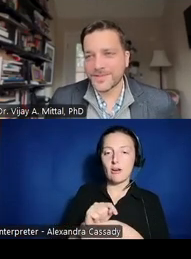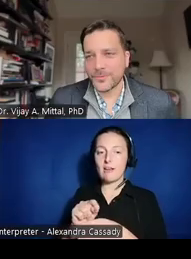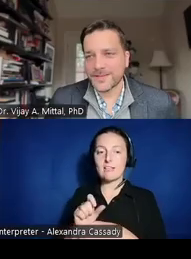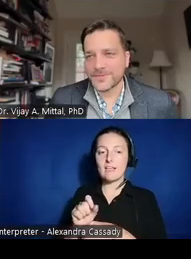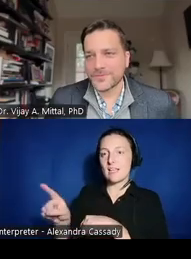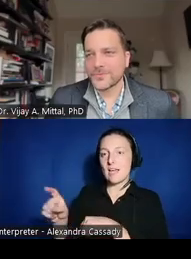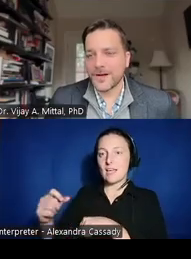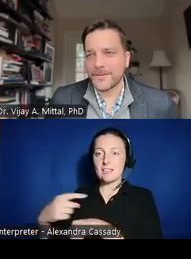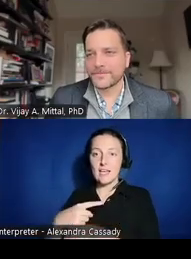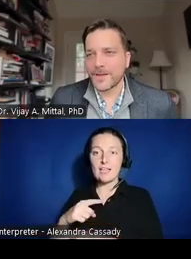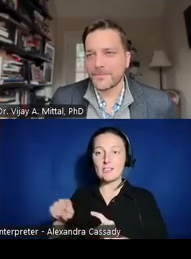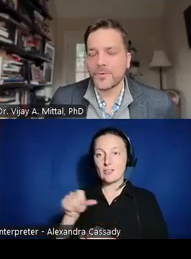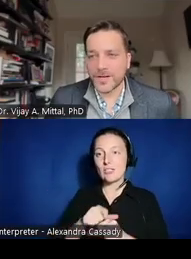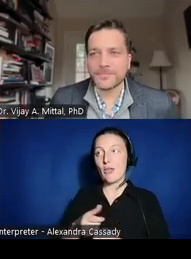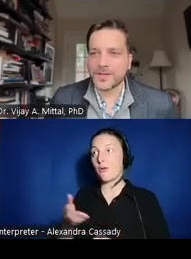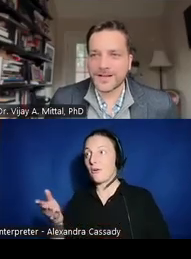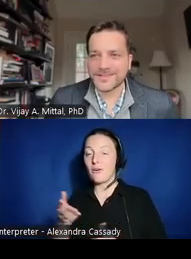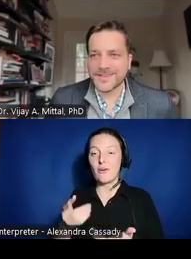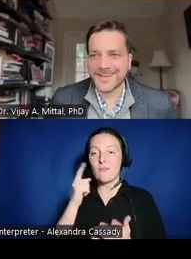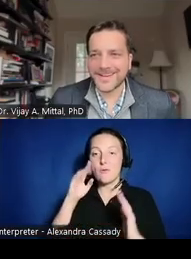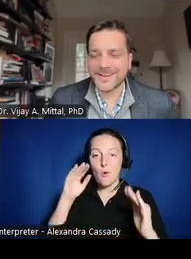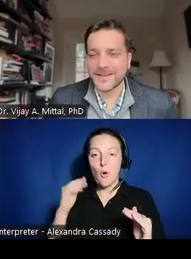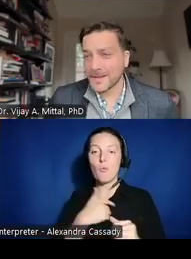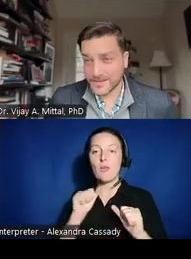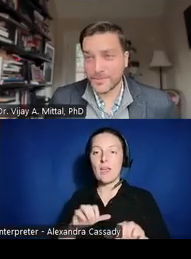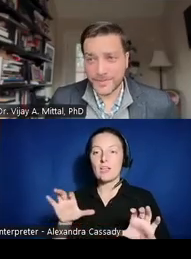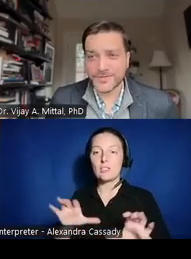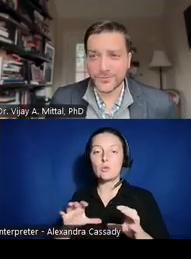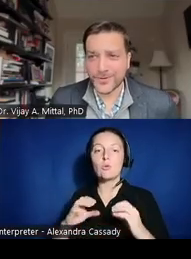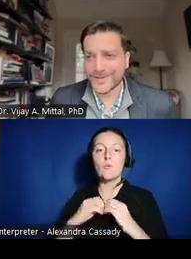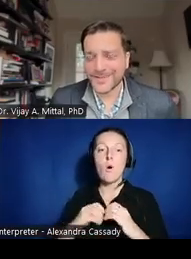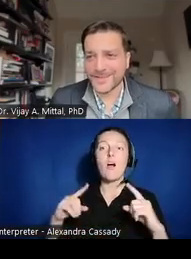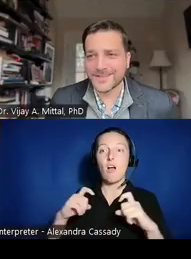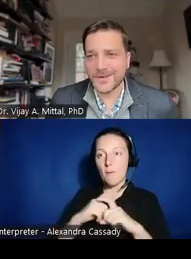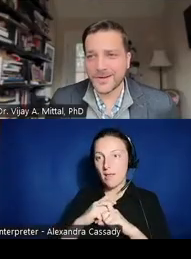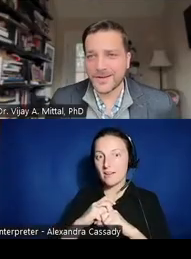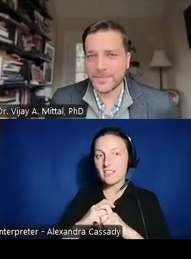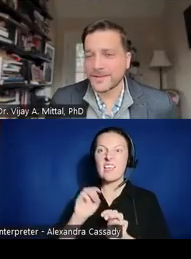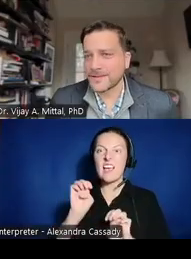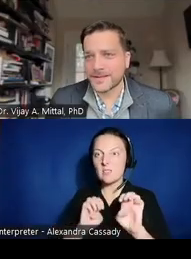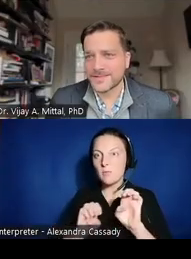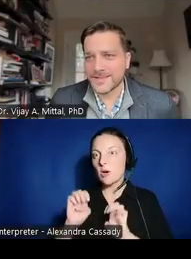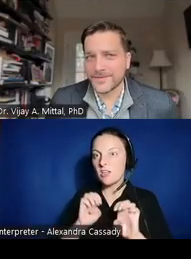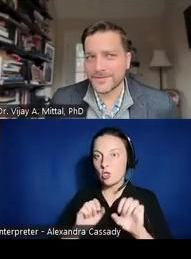that we can do um more complex uh and experimental work in in this area. But I think it's definitely